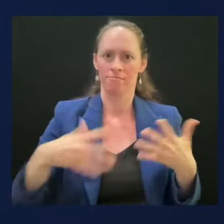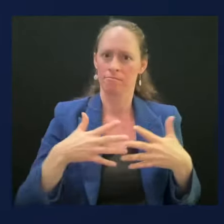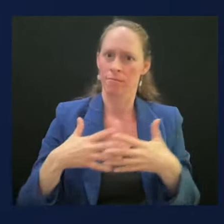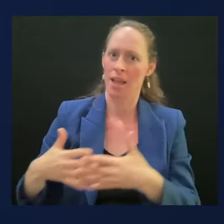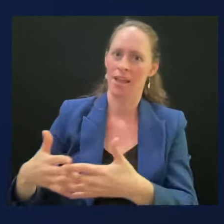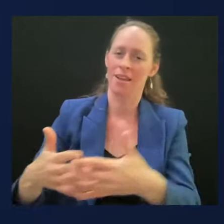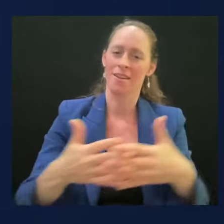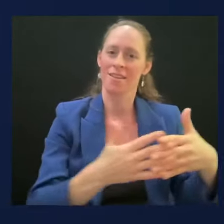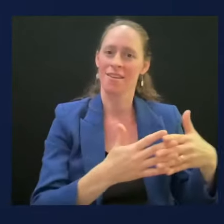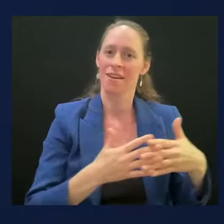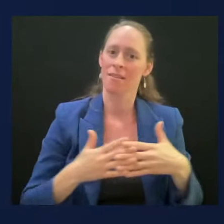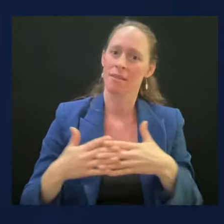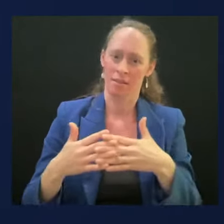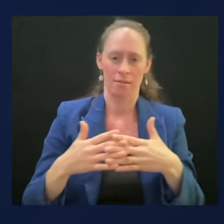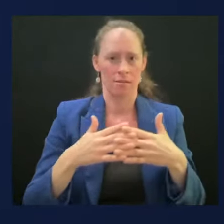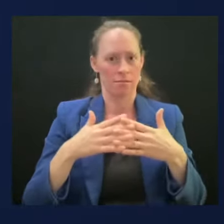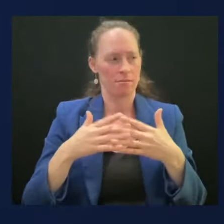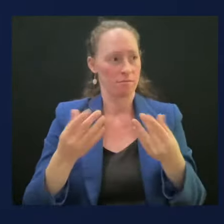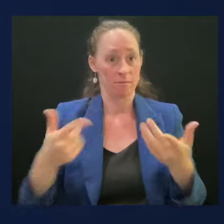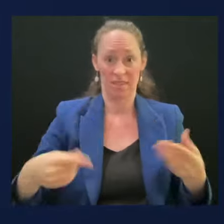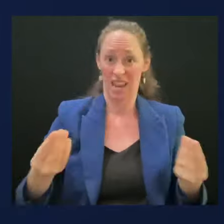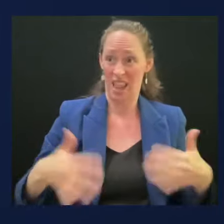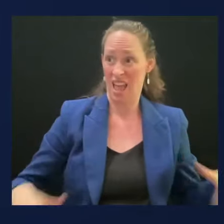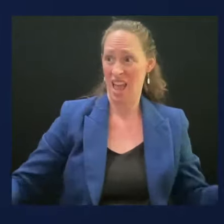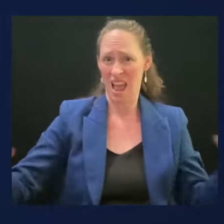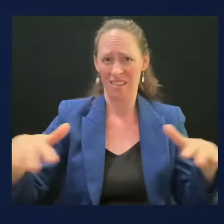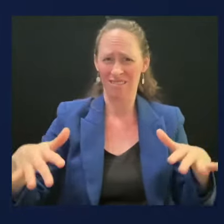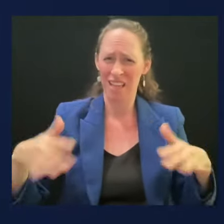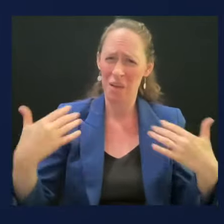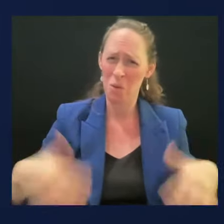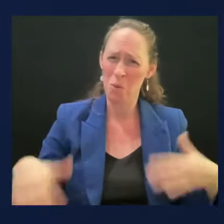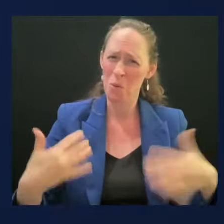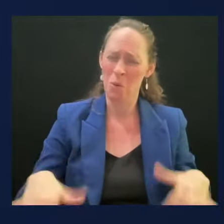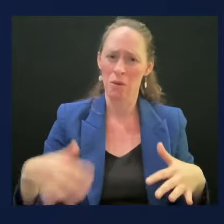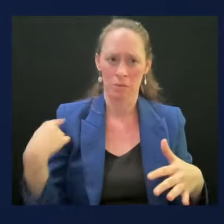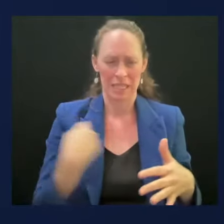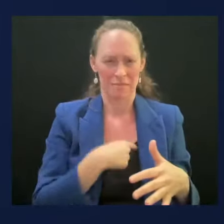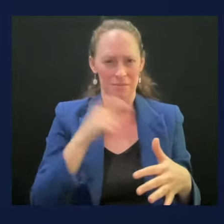And in turn, it tells our story -- the American story.